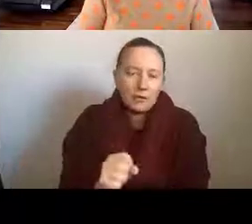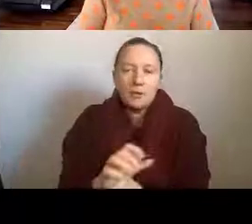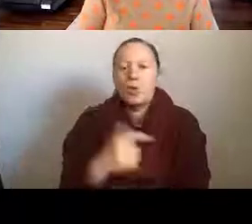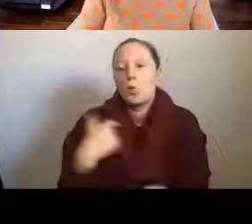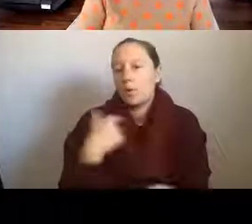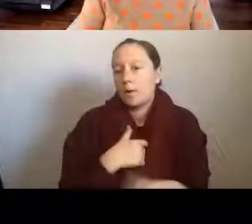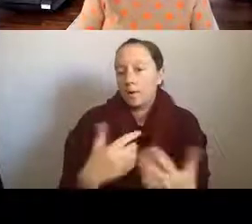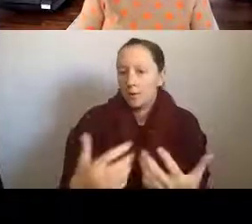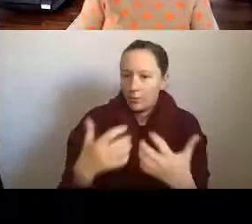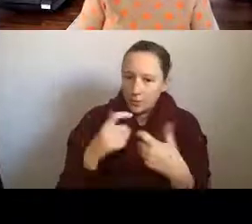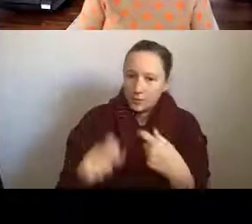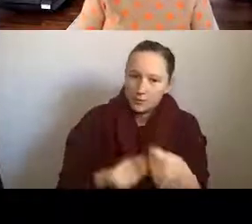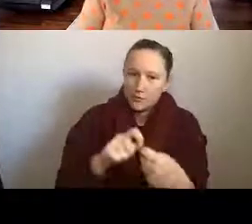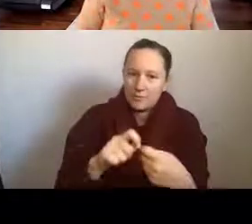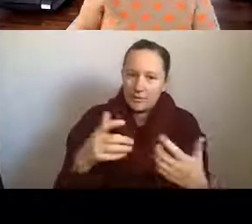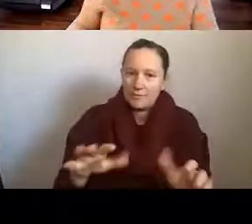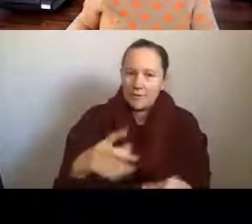That shows that you've really thought about it.